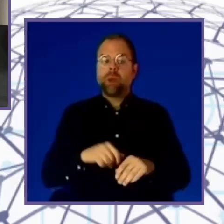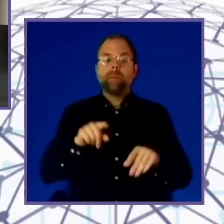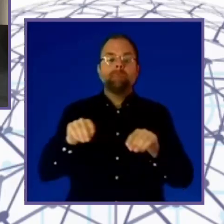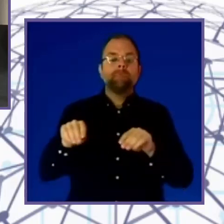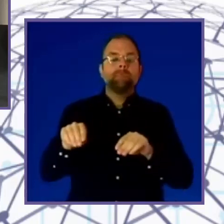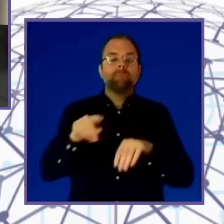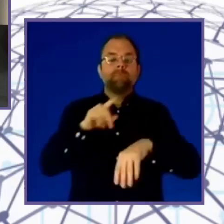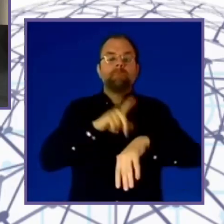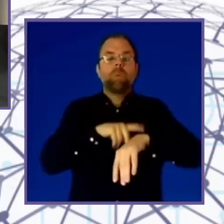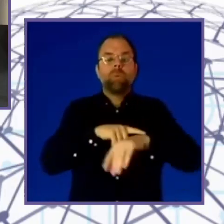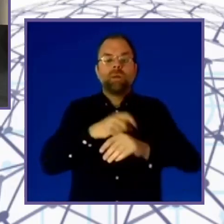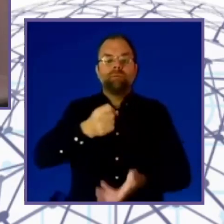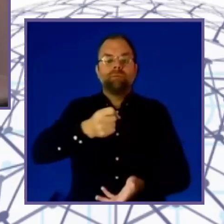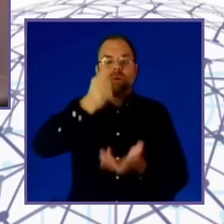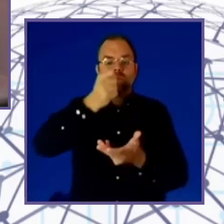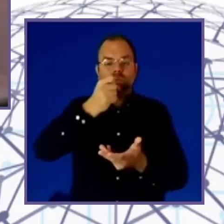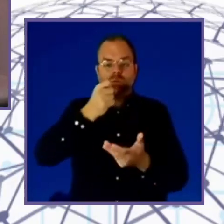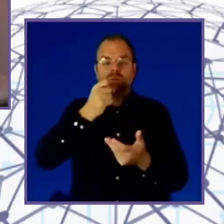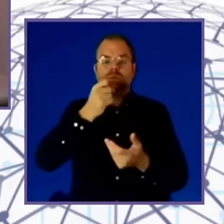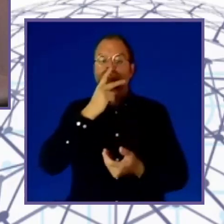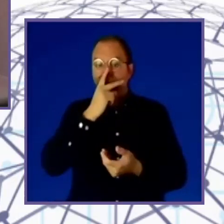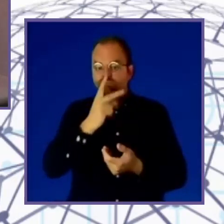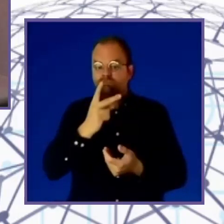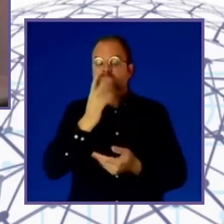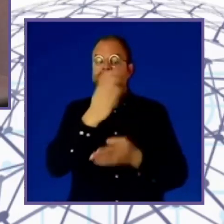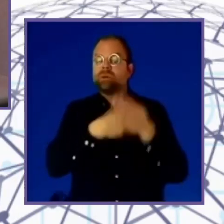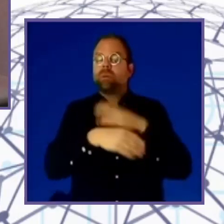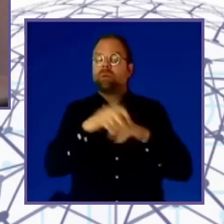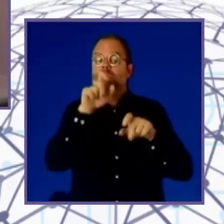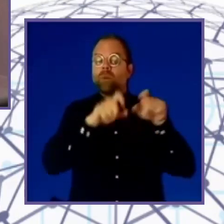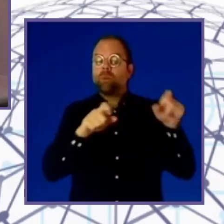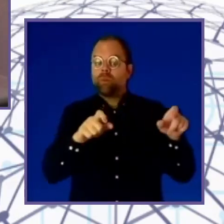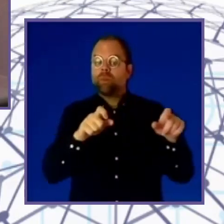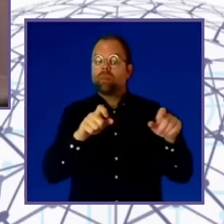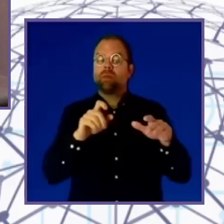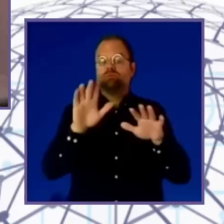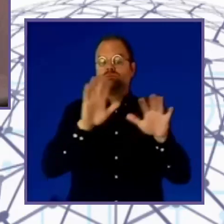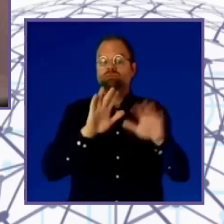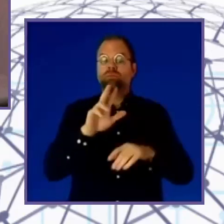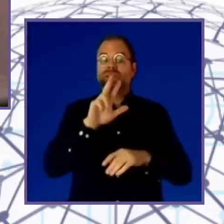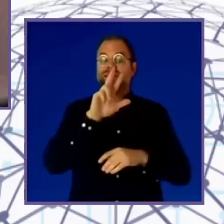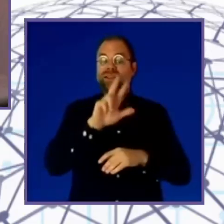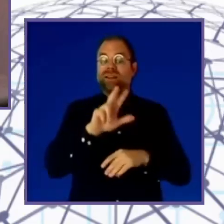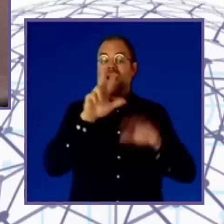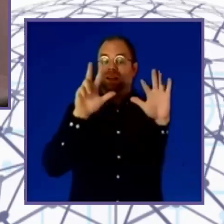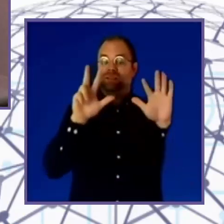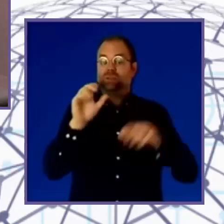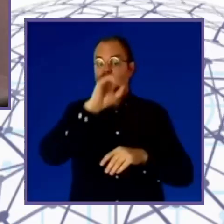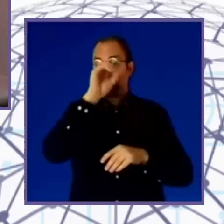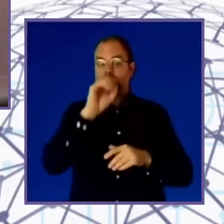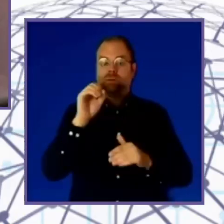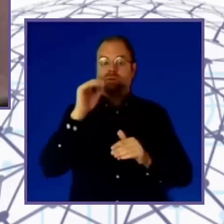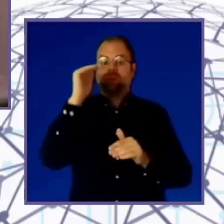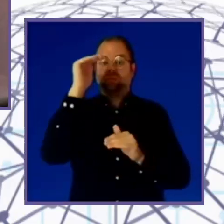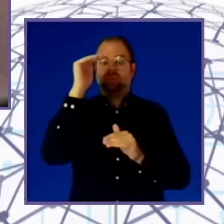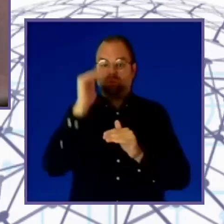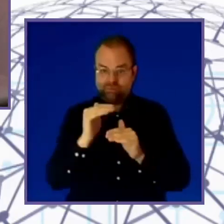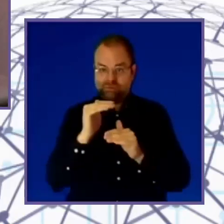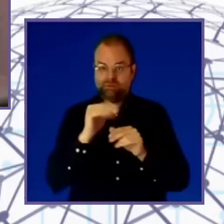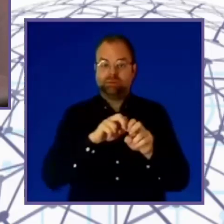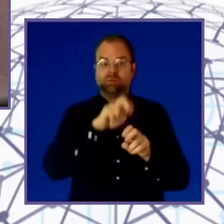people in the UK will deliver benefits in the region of 72 point 4 billion per annum. We are